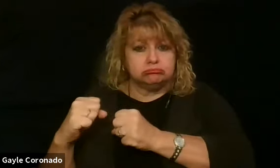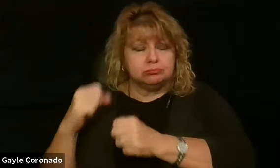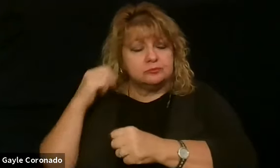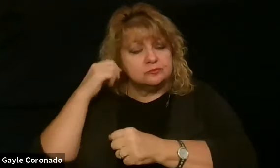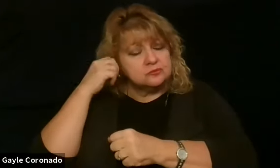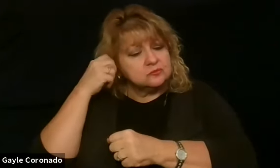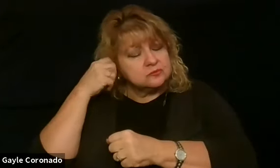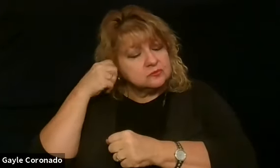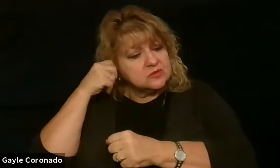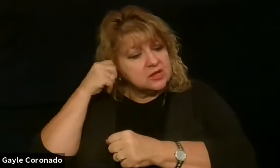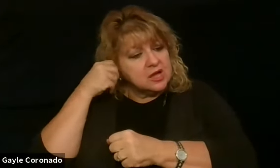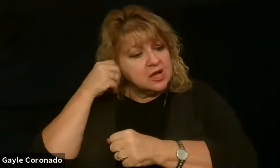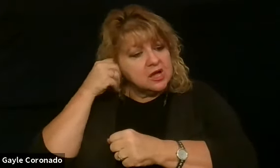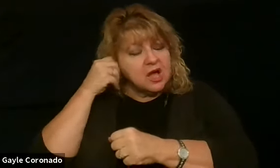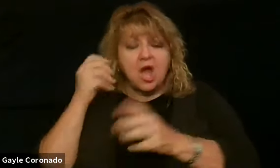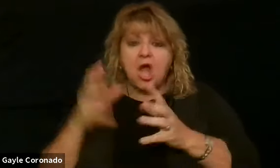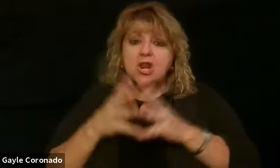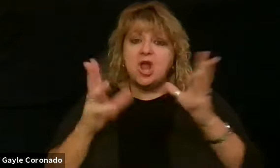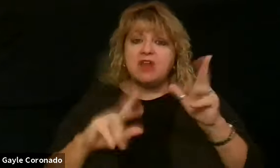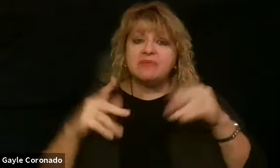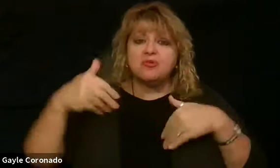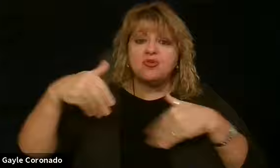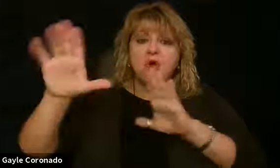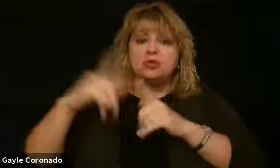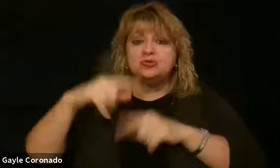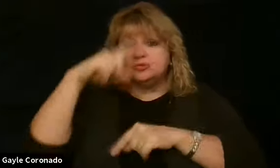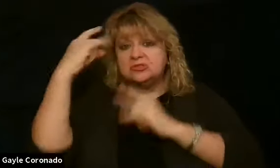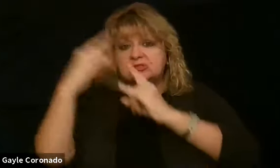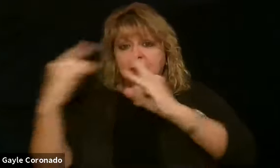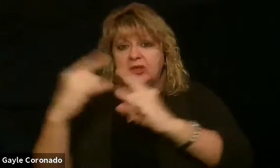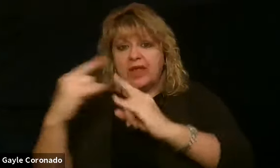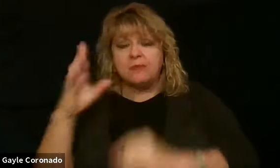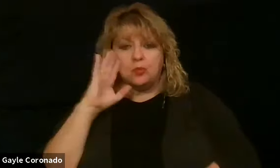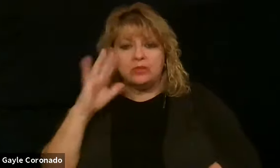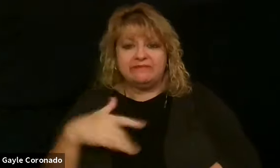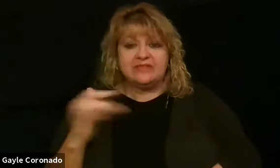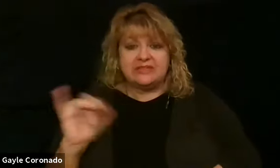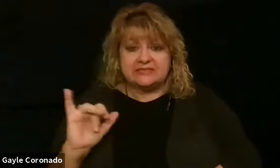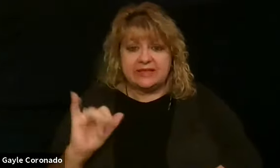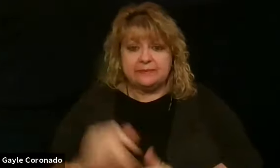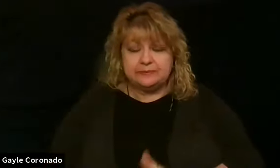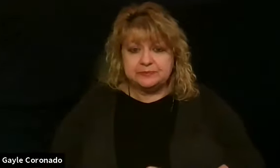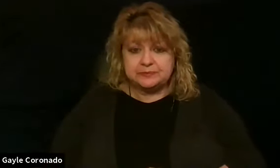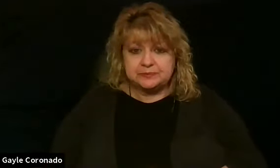And a lot of the people who are away at summer camp now will feel the same thing.